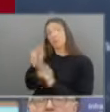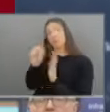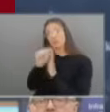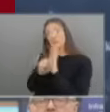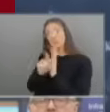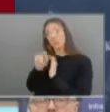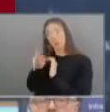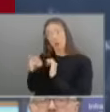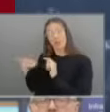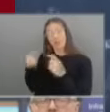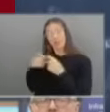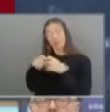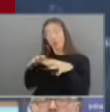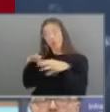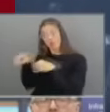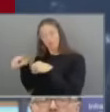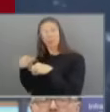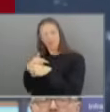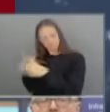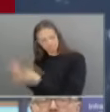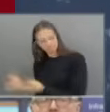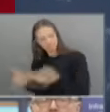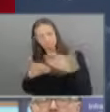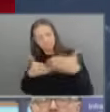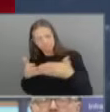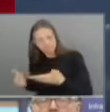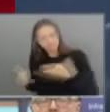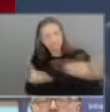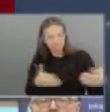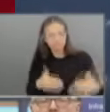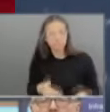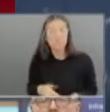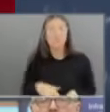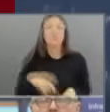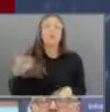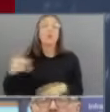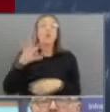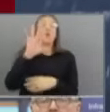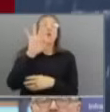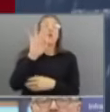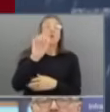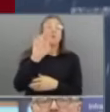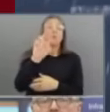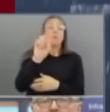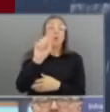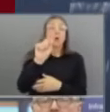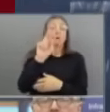WE ALSO HELPED EVACUATE SOME GUESTS FROM BARREN RIVER STATE PARK, WHICH WAS ALSO OUT OF POWER.